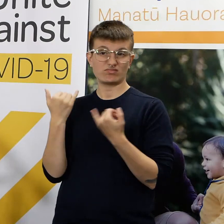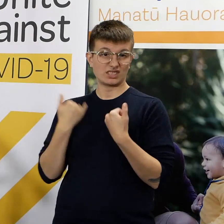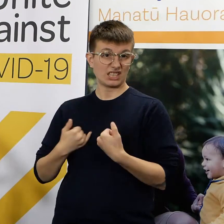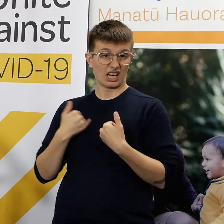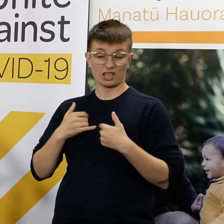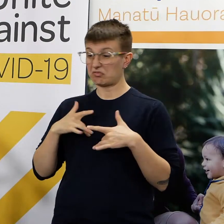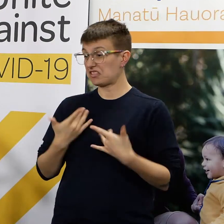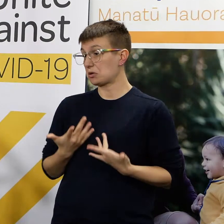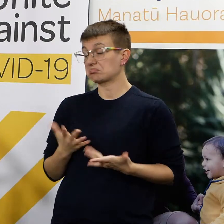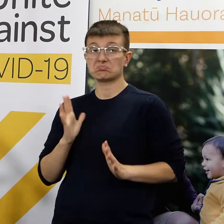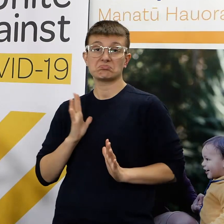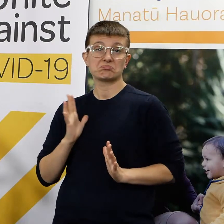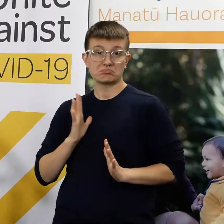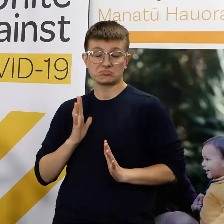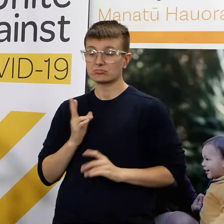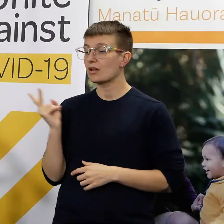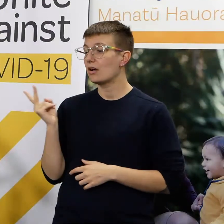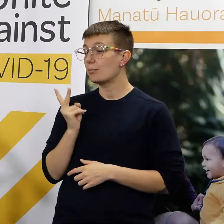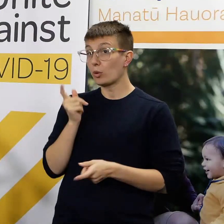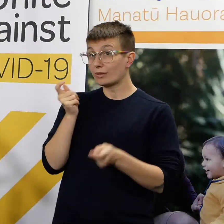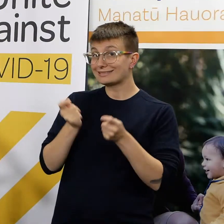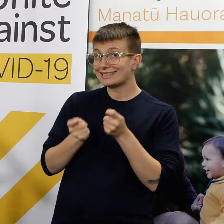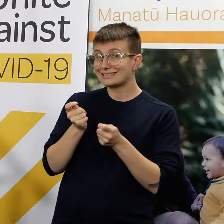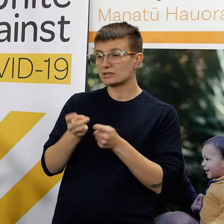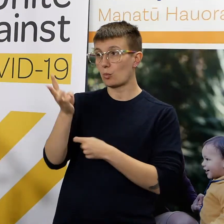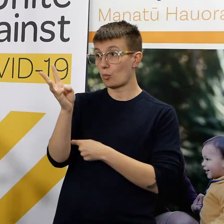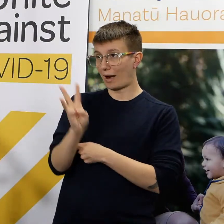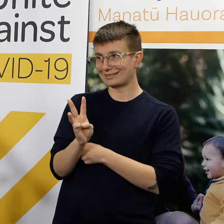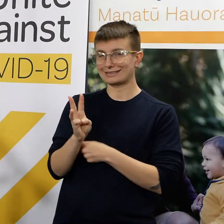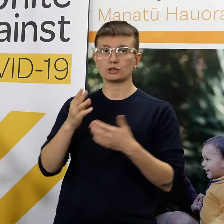assessment center as part of their agreed self isolation plan.